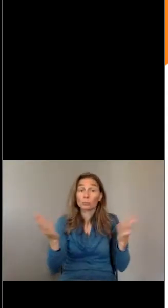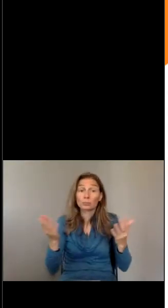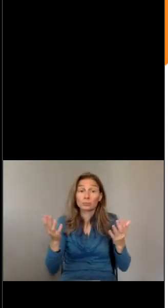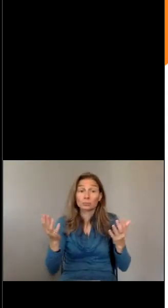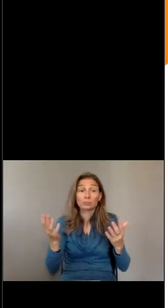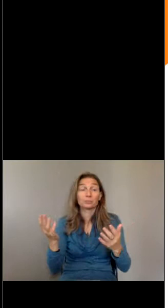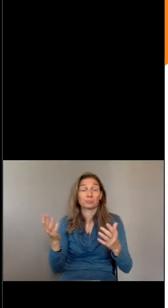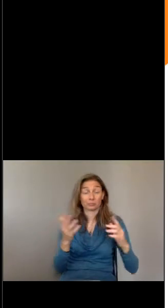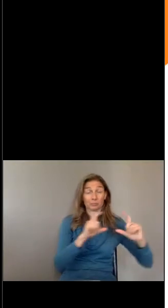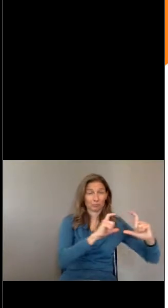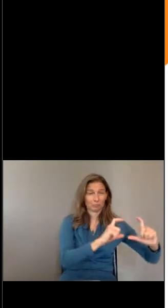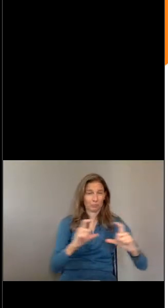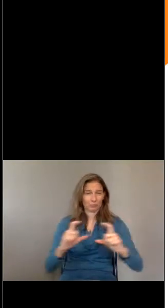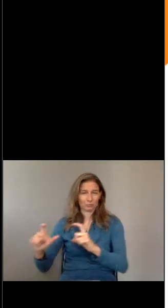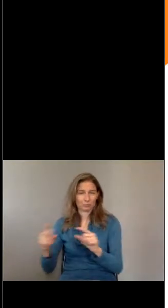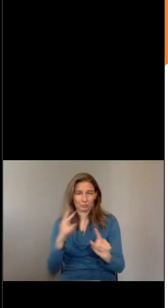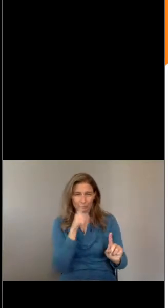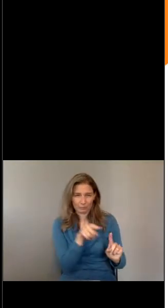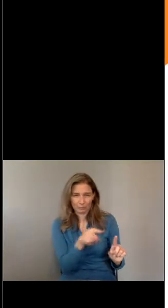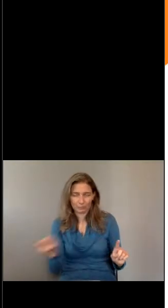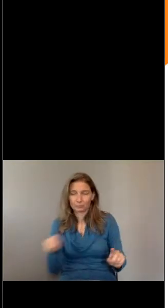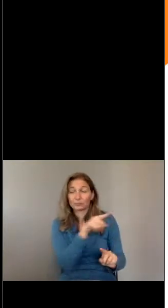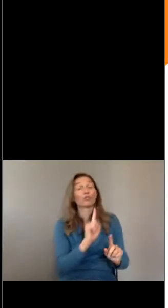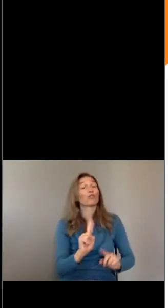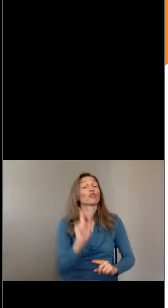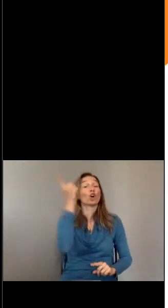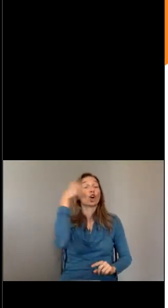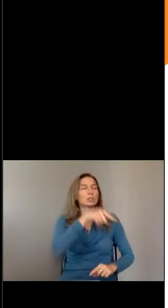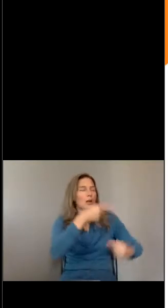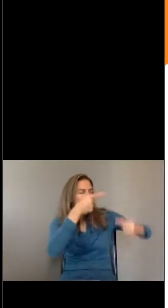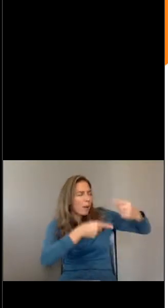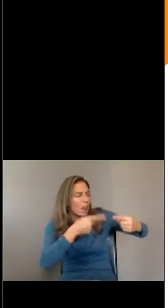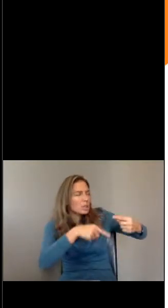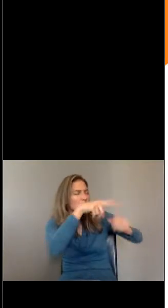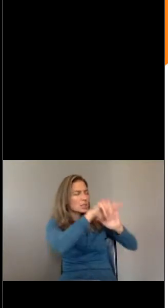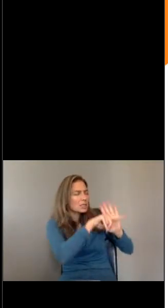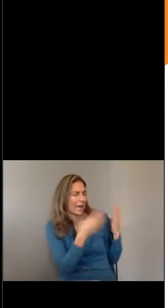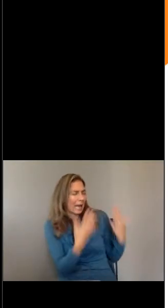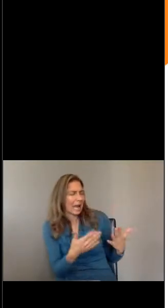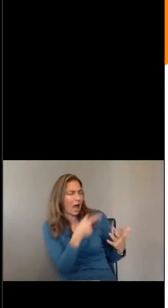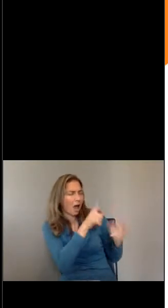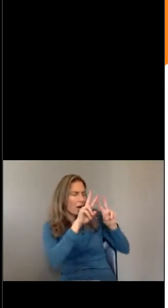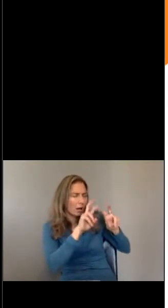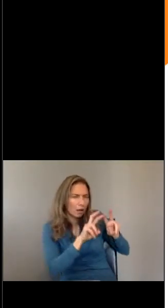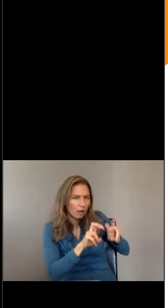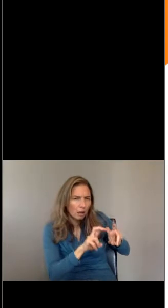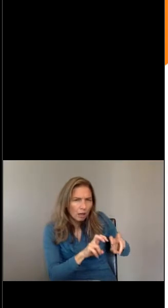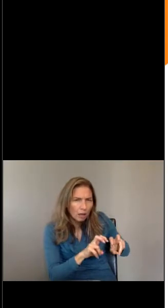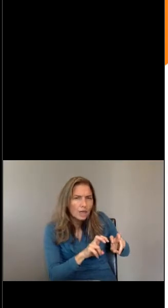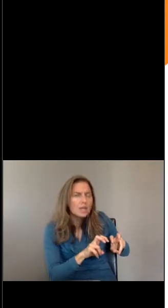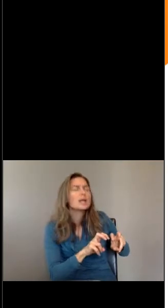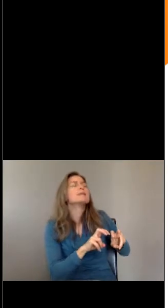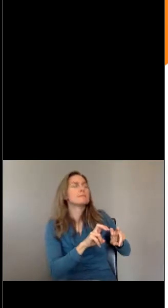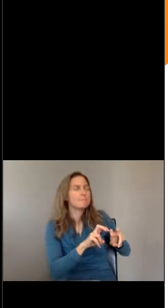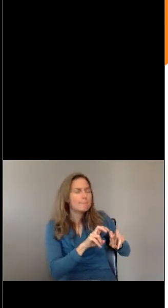of the social protection schemes, and we are at the present looking at the cost of disability, and for that,